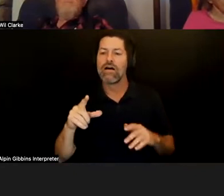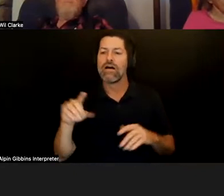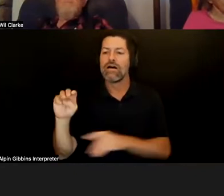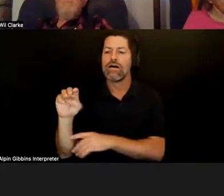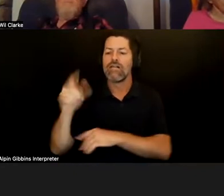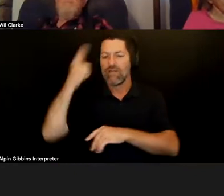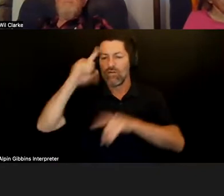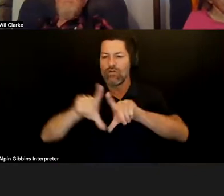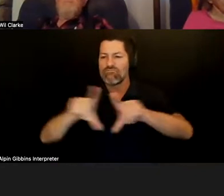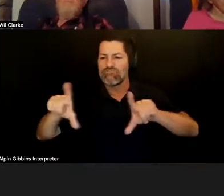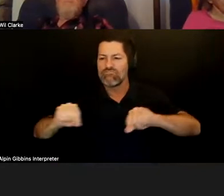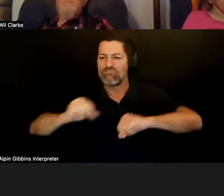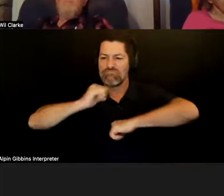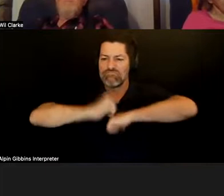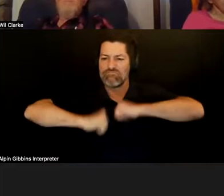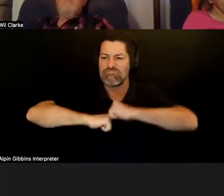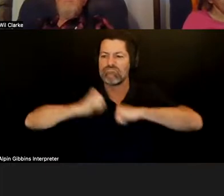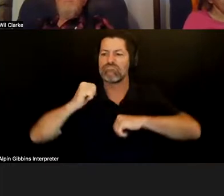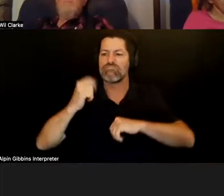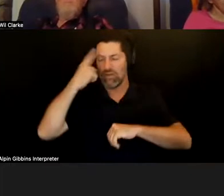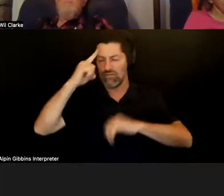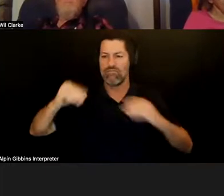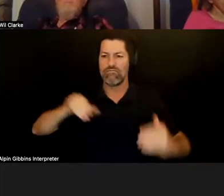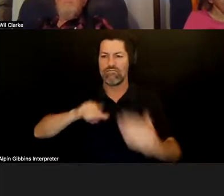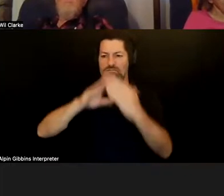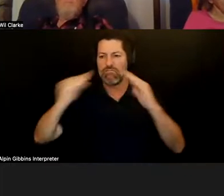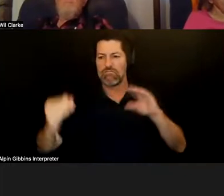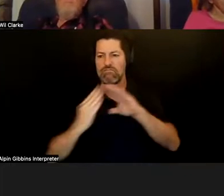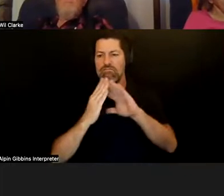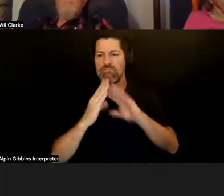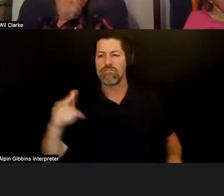19:20:31 The bitter herbs meant to represent the bitterness of slavery.